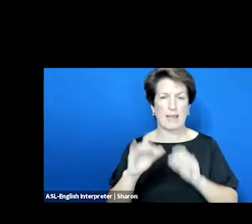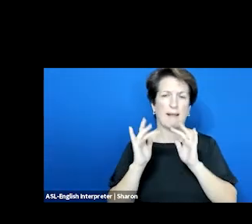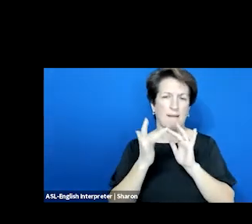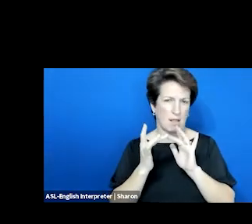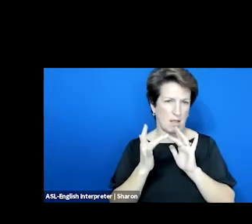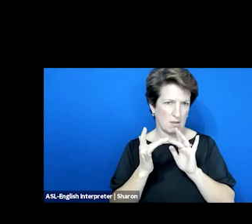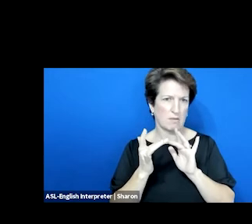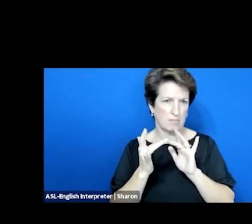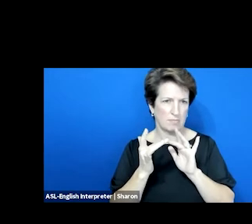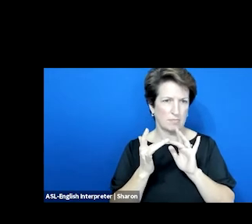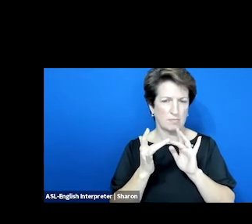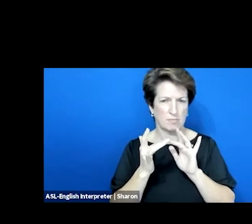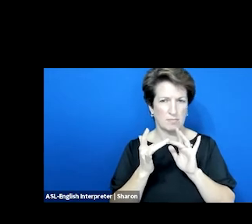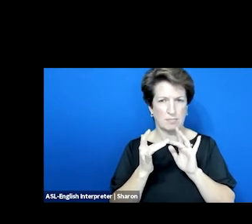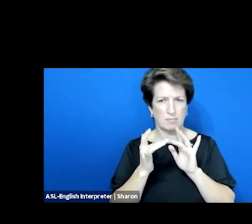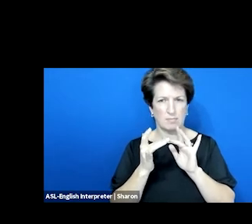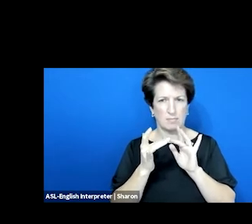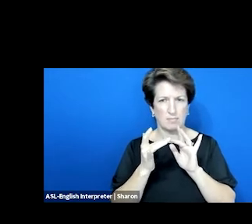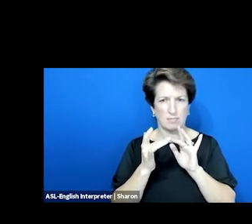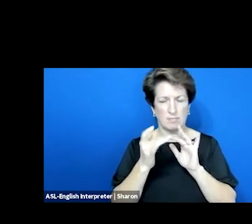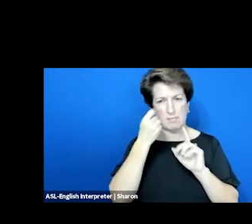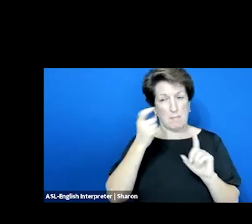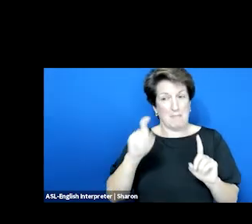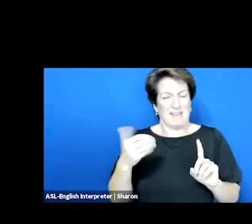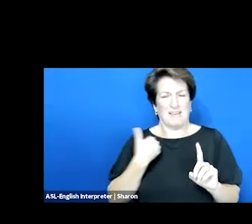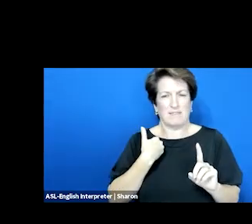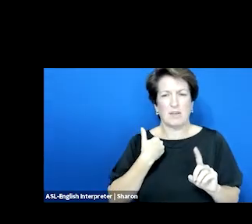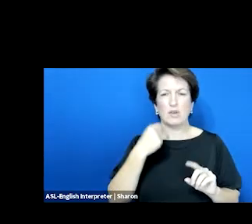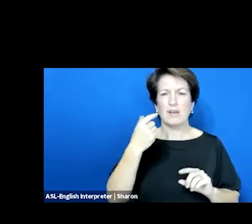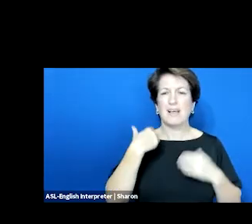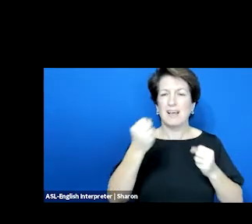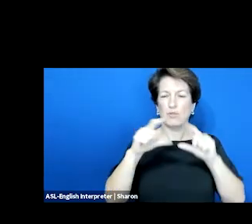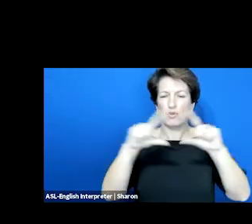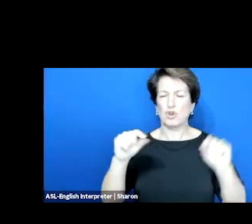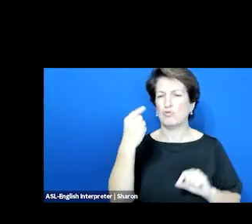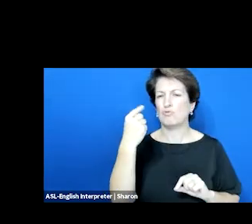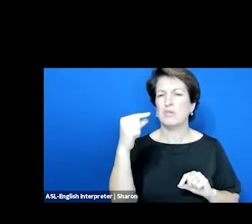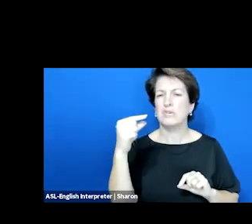visiting businesses and organizations. Am I going at an okay